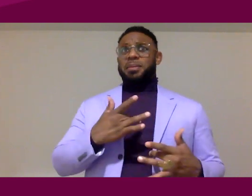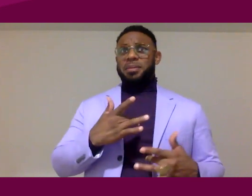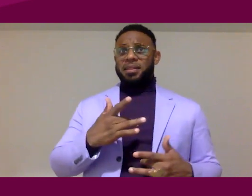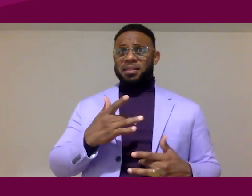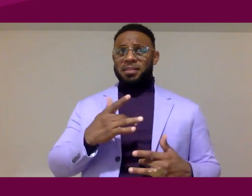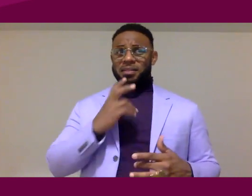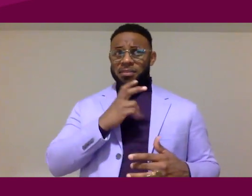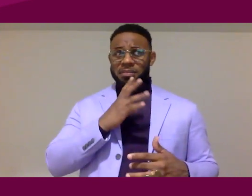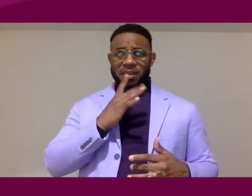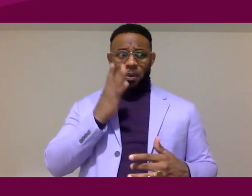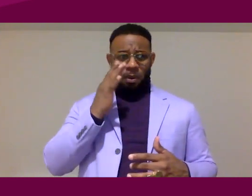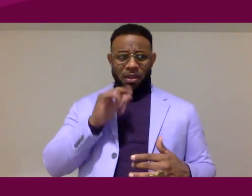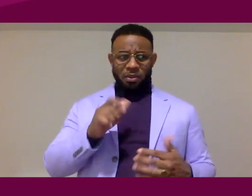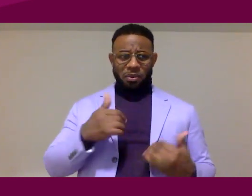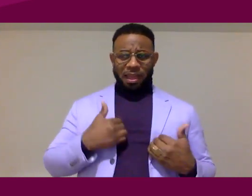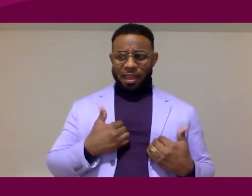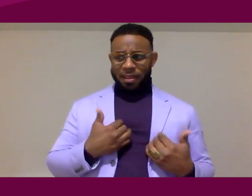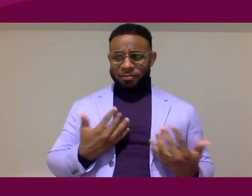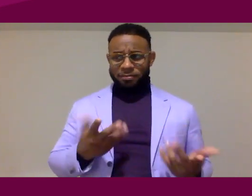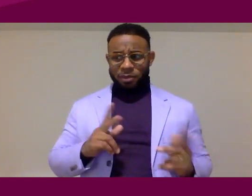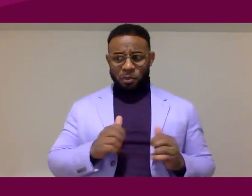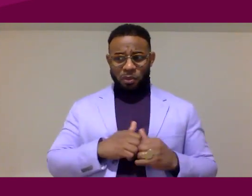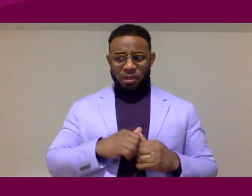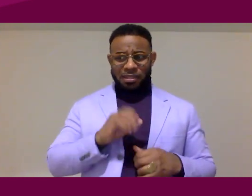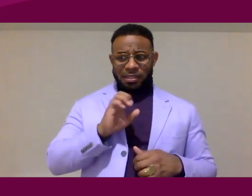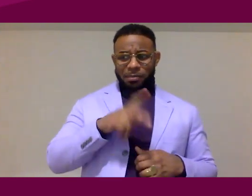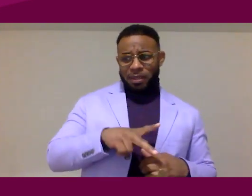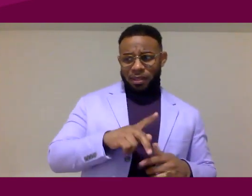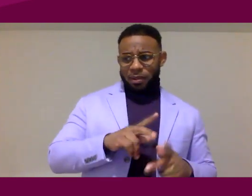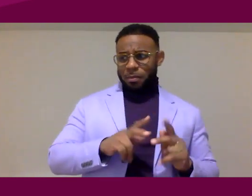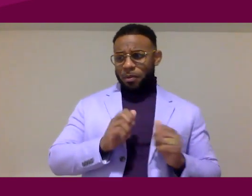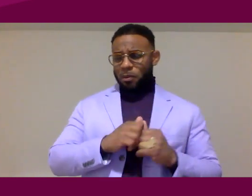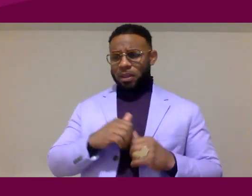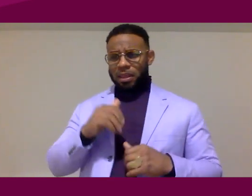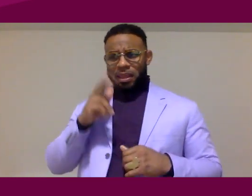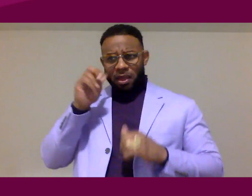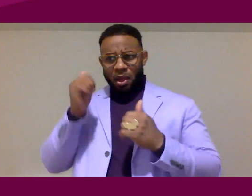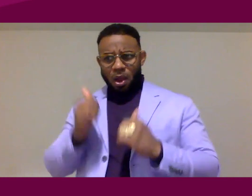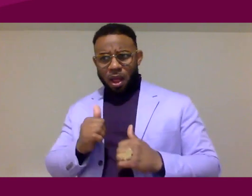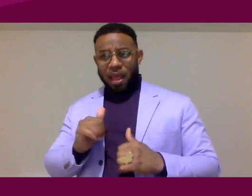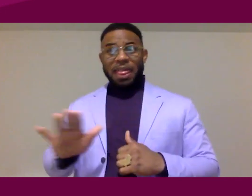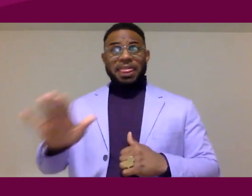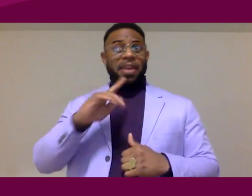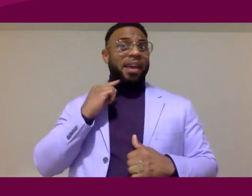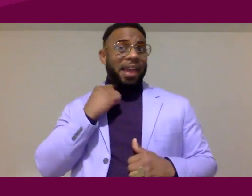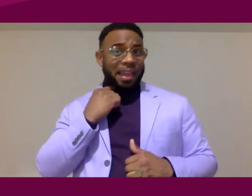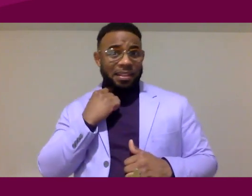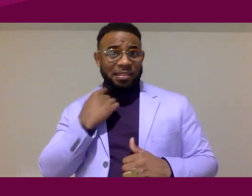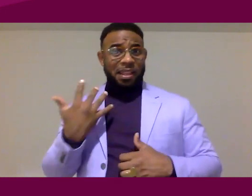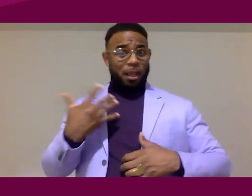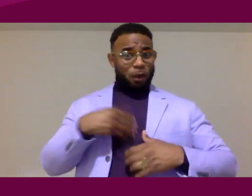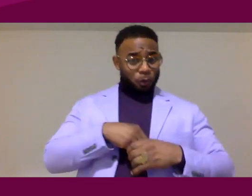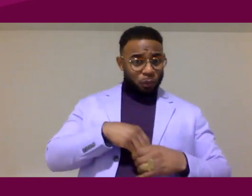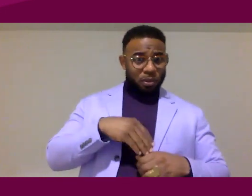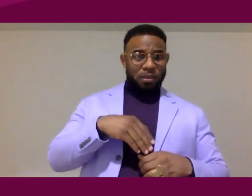Why don't you have people with CP or people with hearing loss and their accents included?"